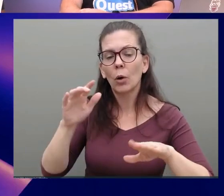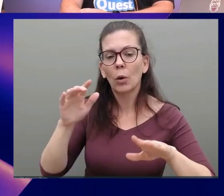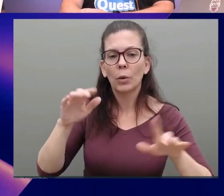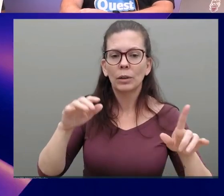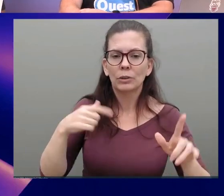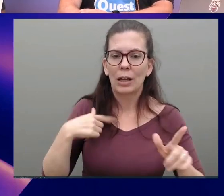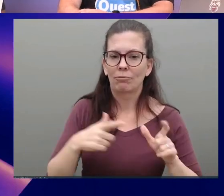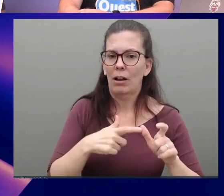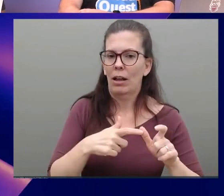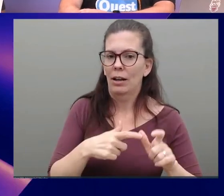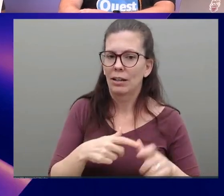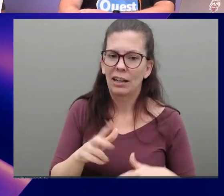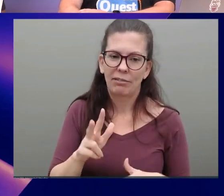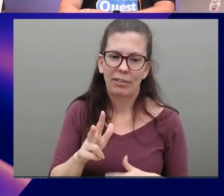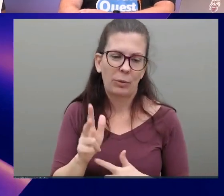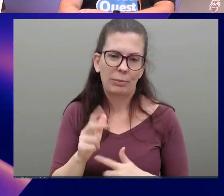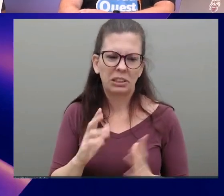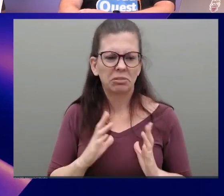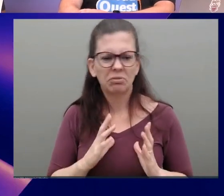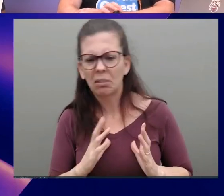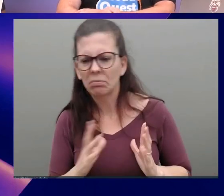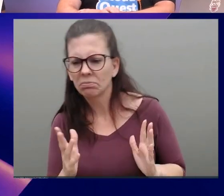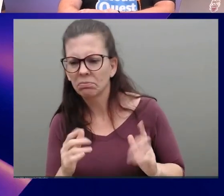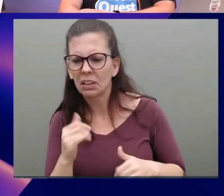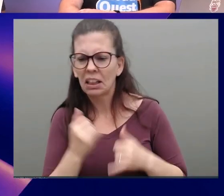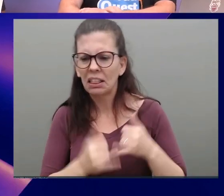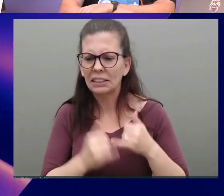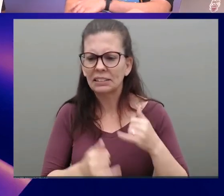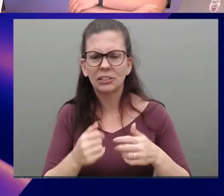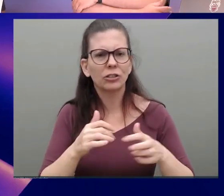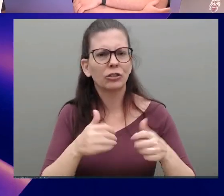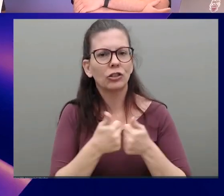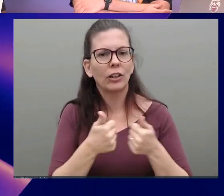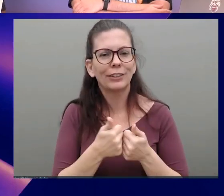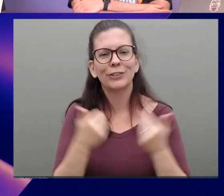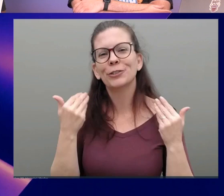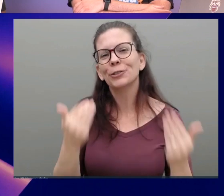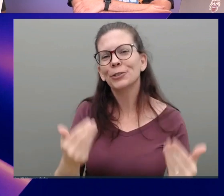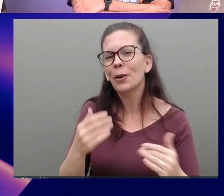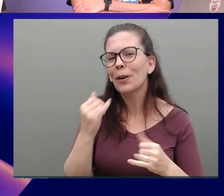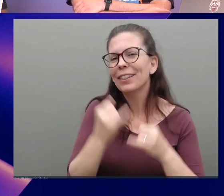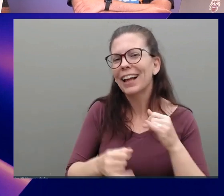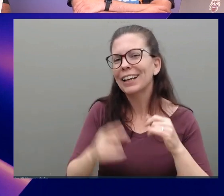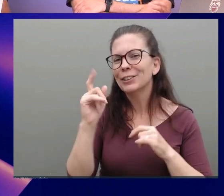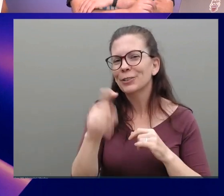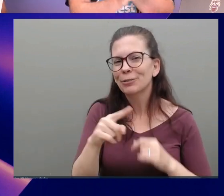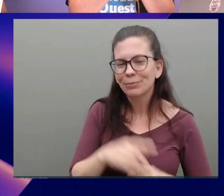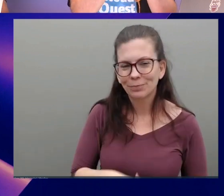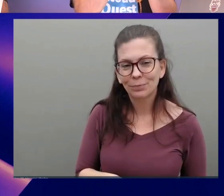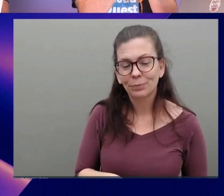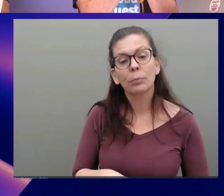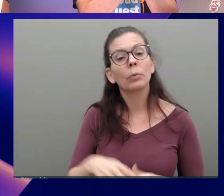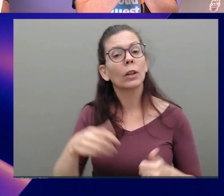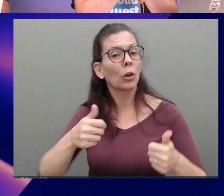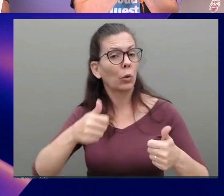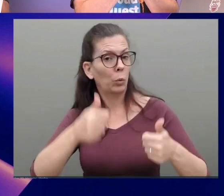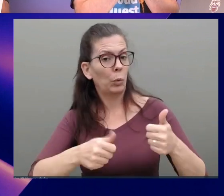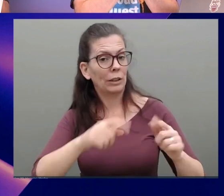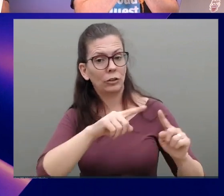It's enough to do our last challenge. And let's get the last quiz. Which of the following cannot be included